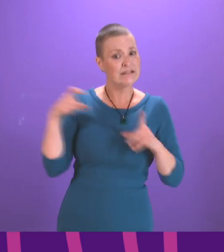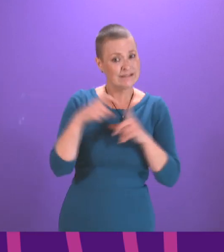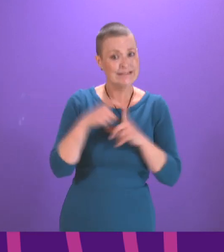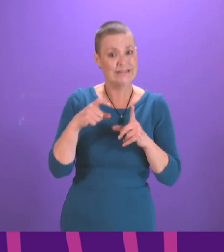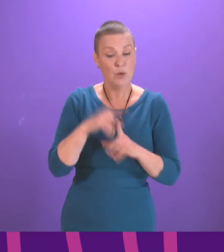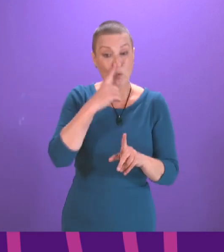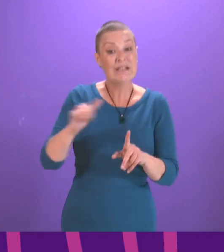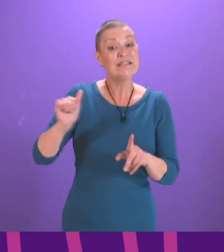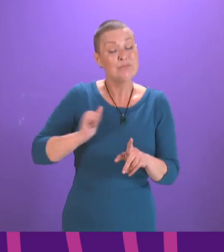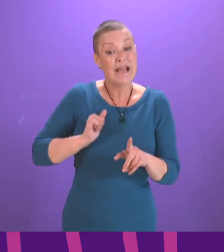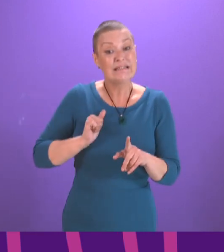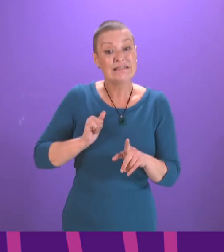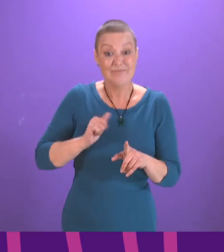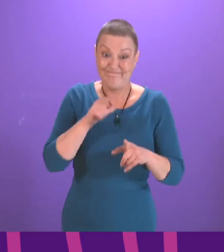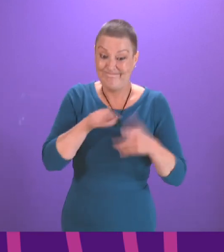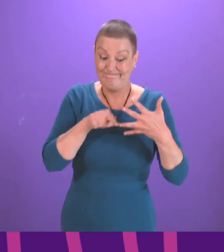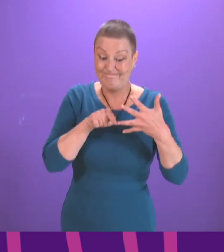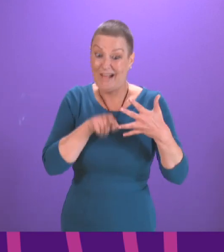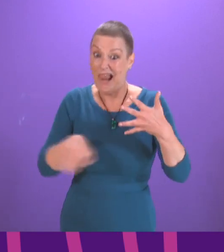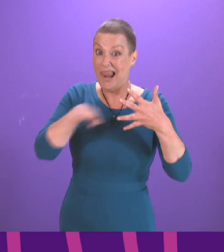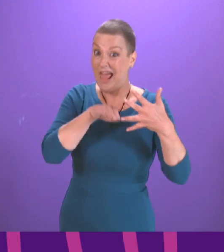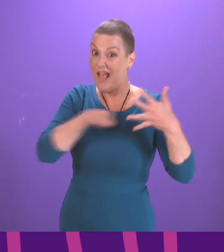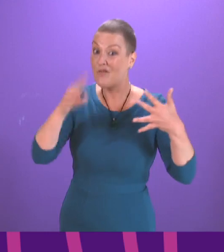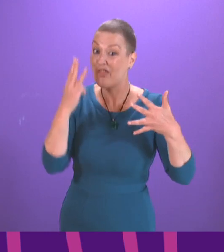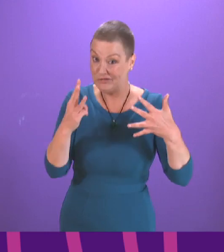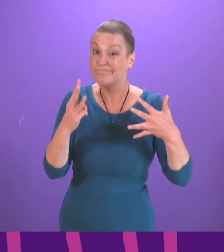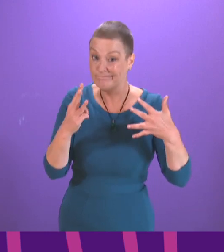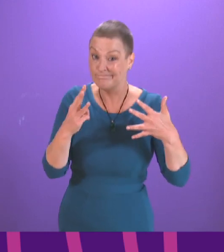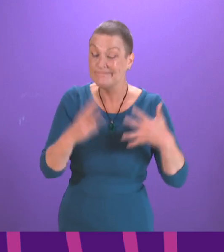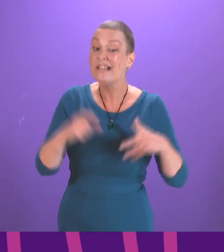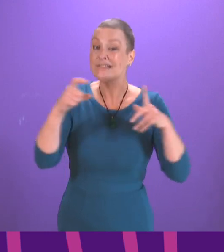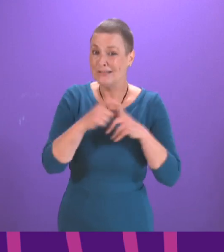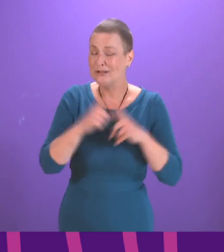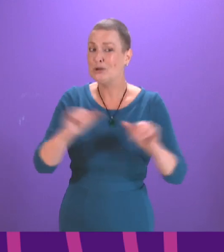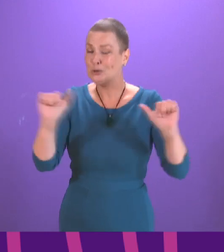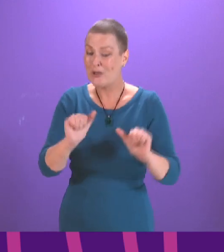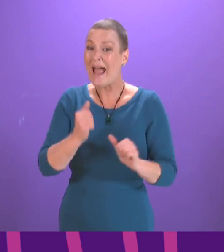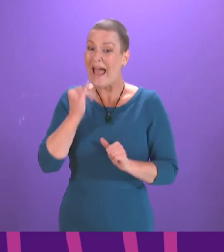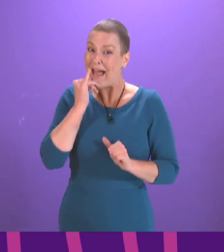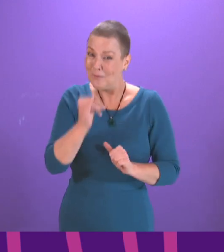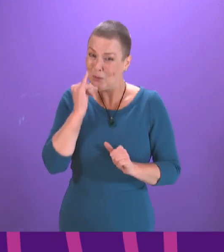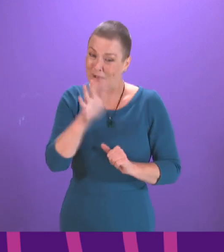that we expected it to move into level 3. Dundee is currently seeing, per week, around